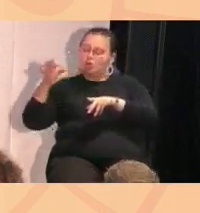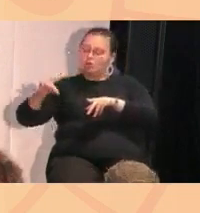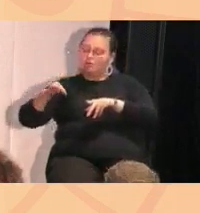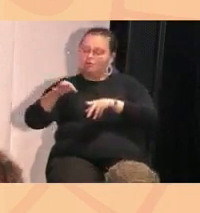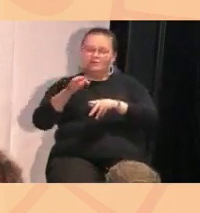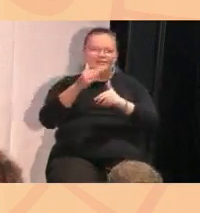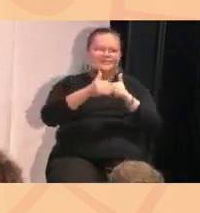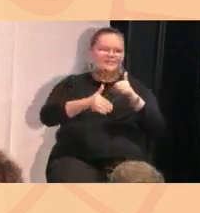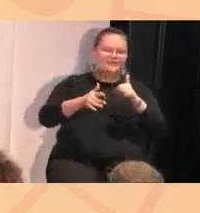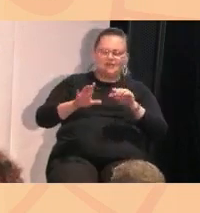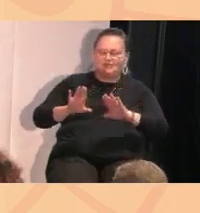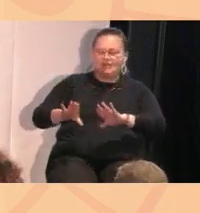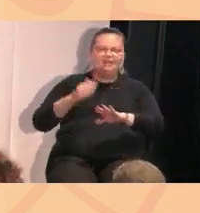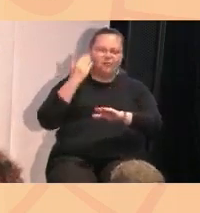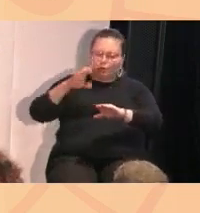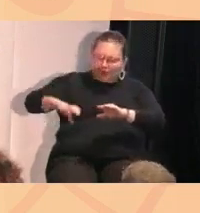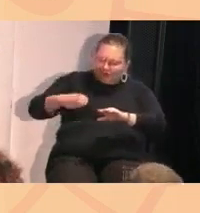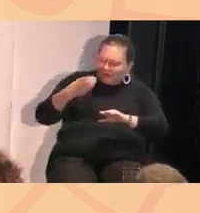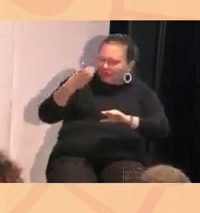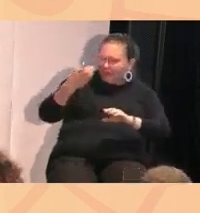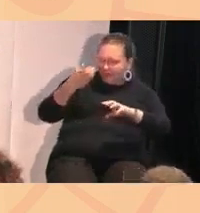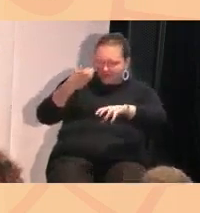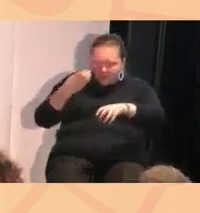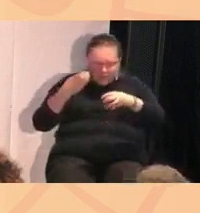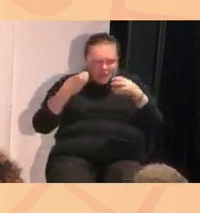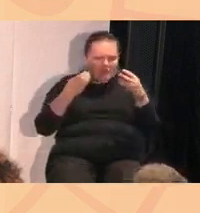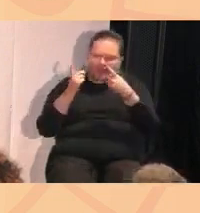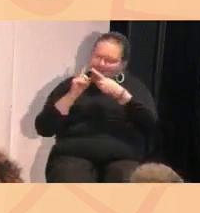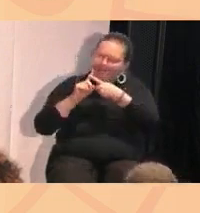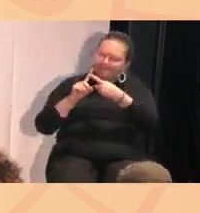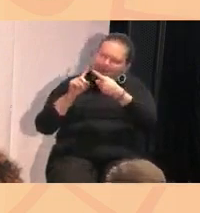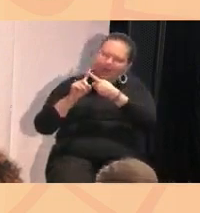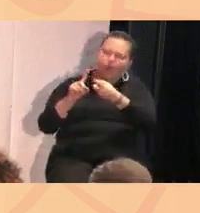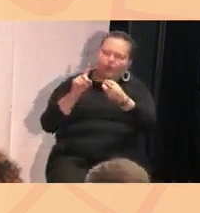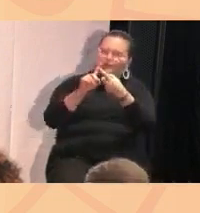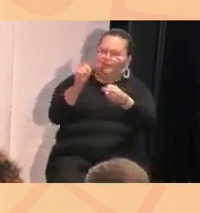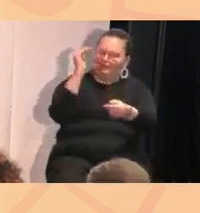I think hopefully it's more like the mode or the process of talking about stones,